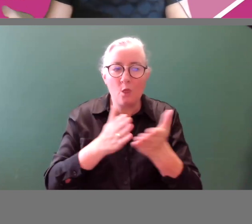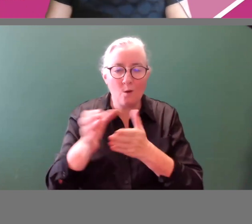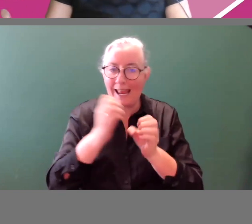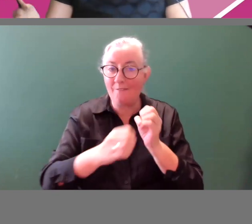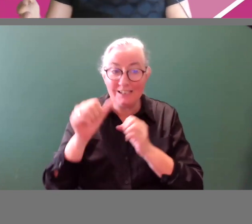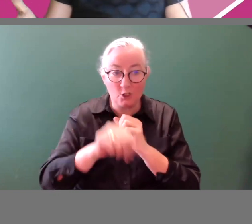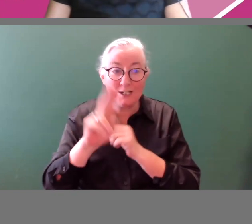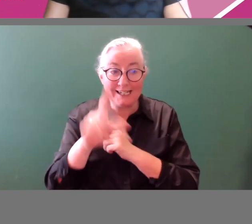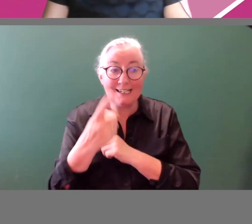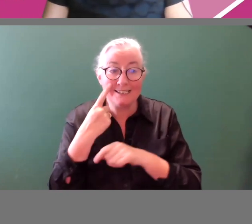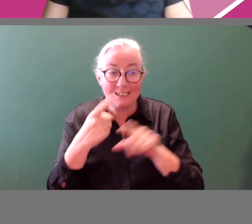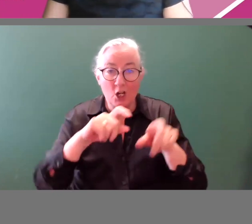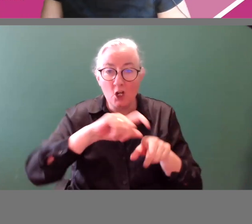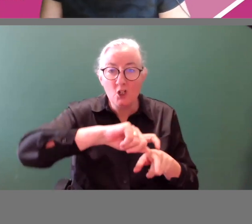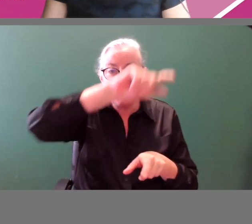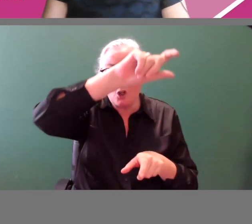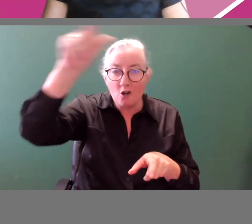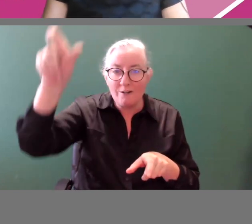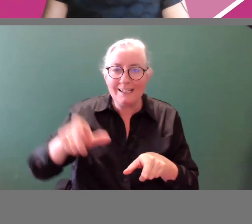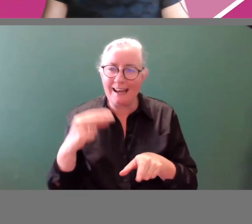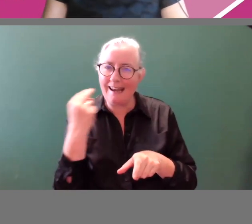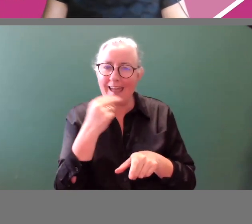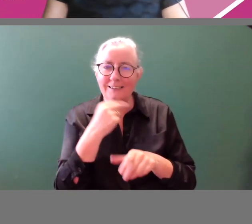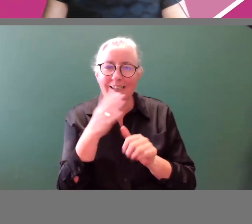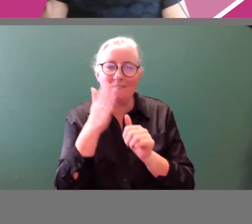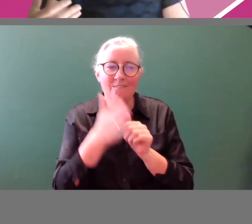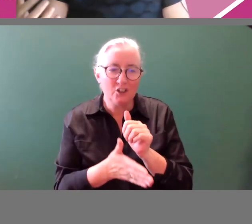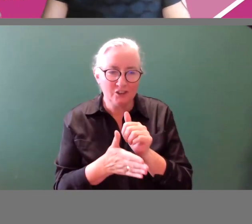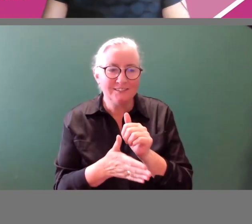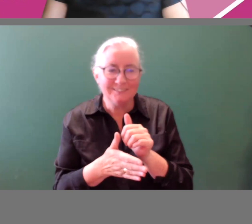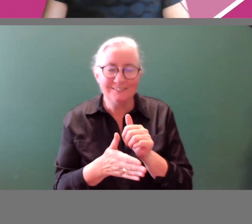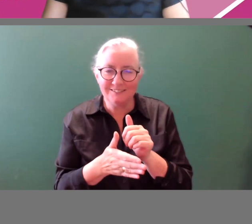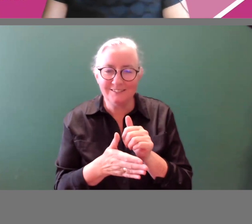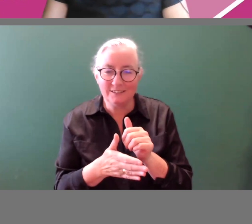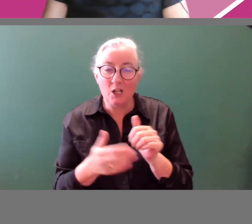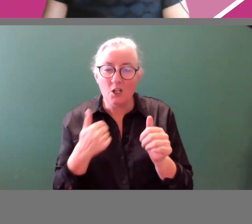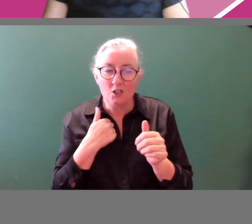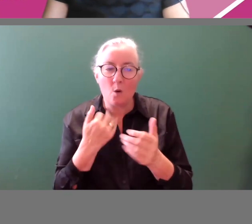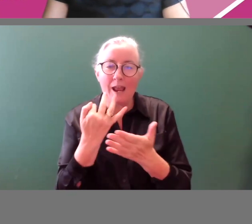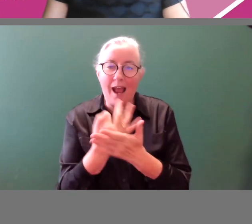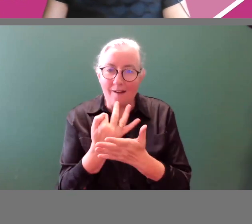the joinery is detailed nicely so the doors are recessed. So we often see fire doors with